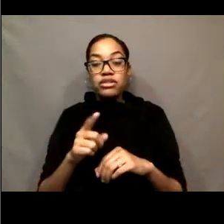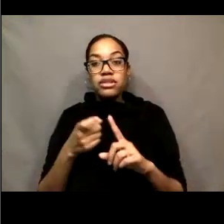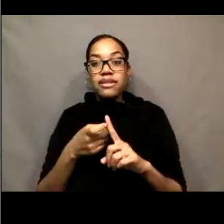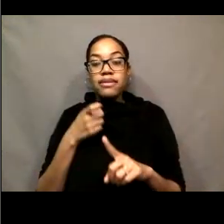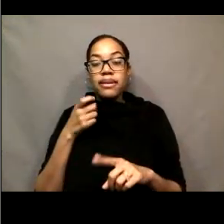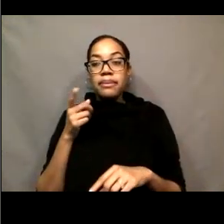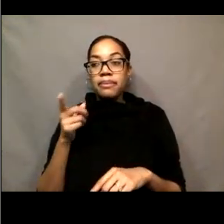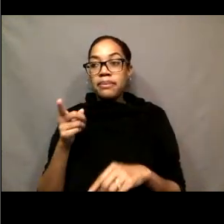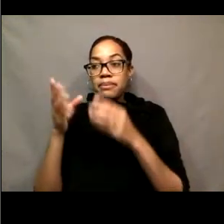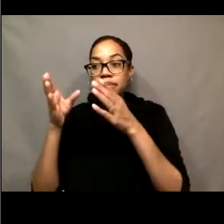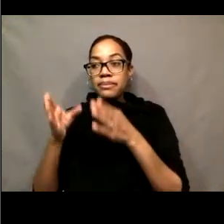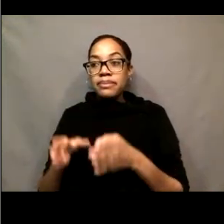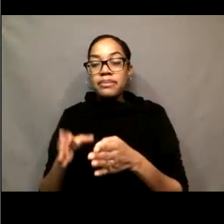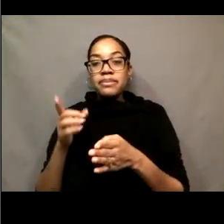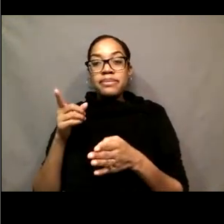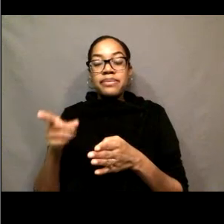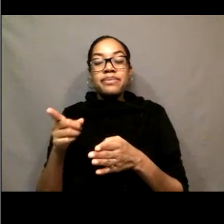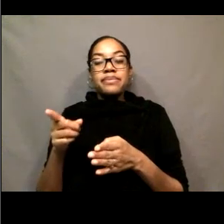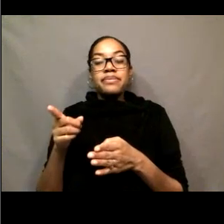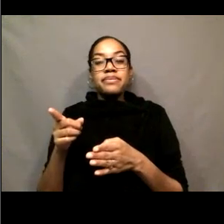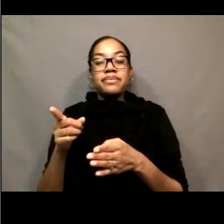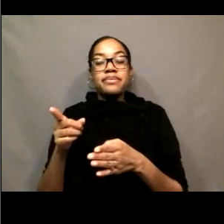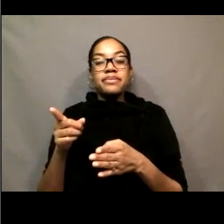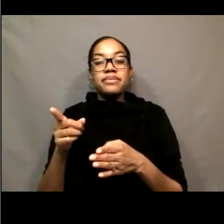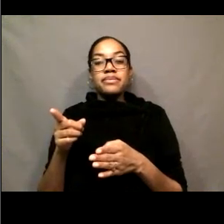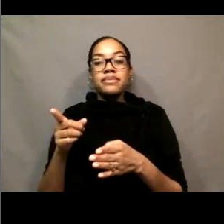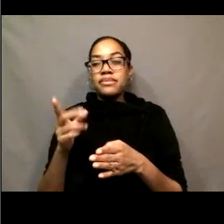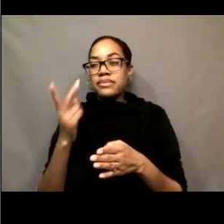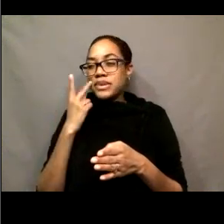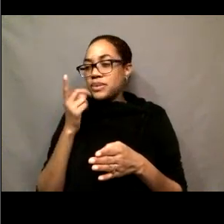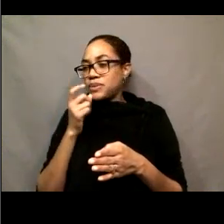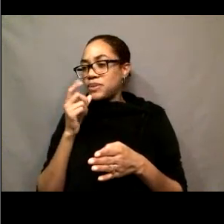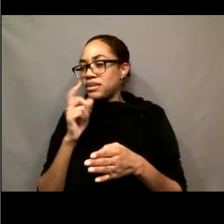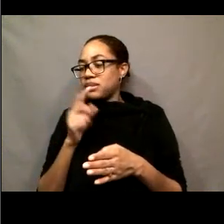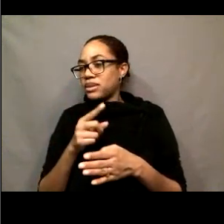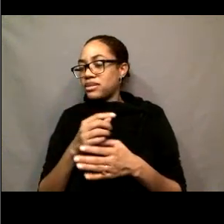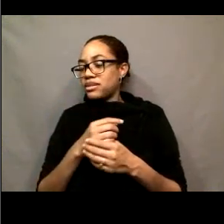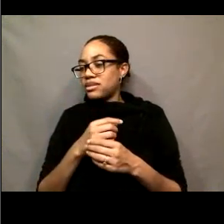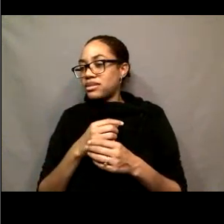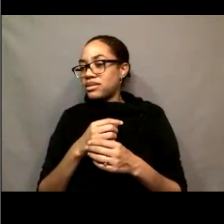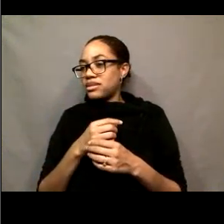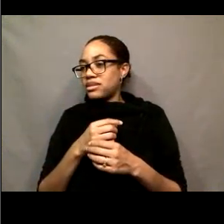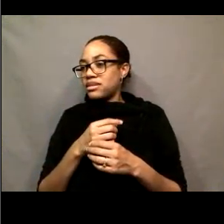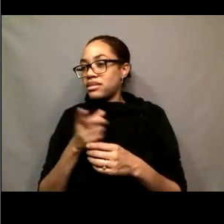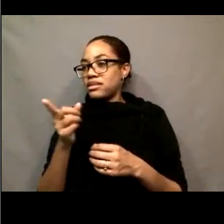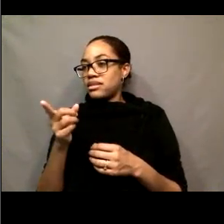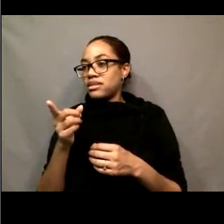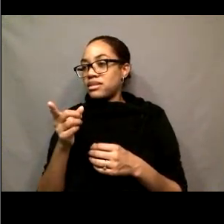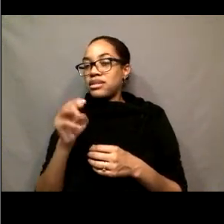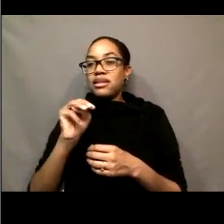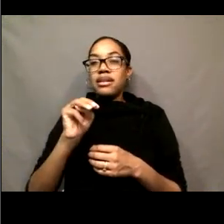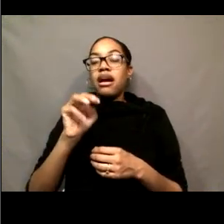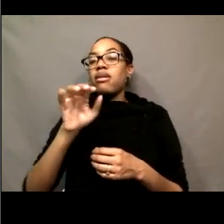And this one came from, let's see, who did this come from? And this came from Mailyn when they are babies